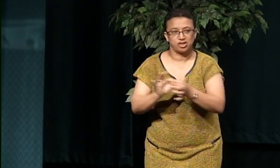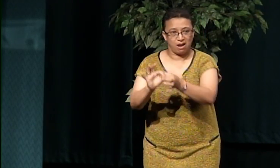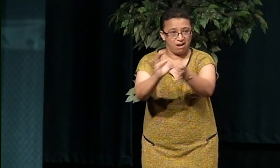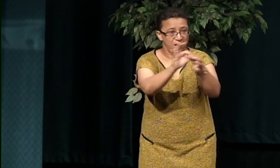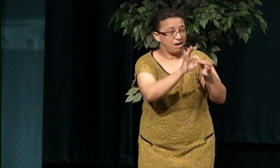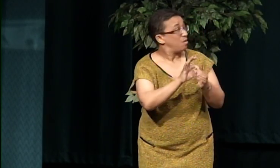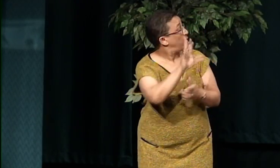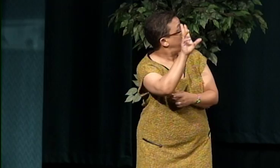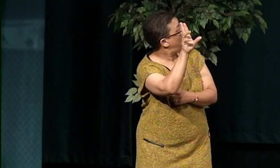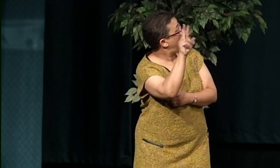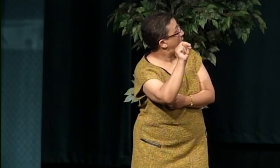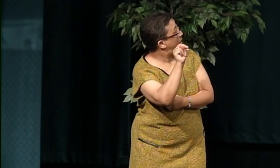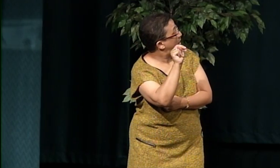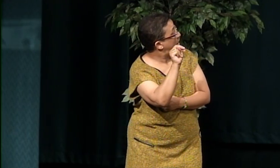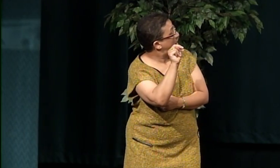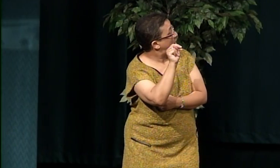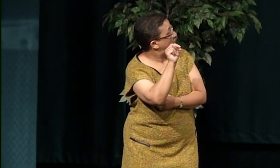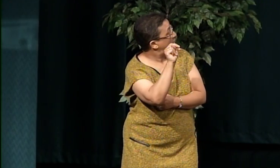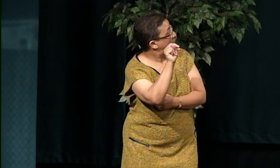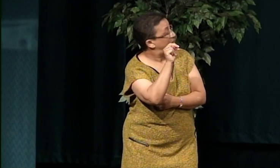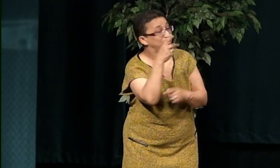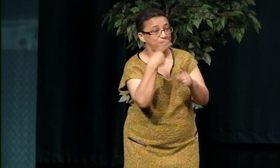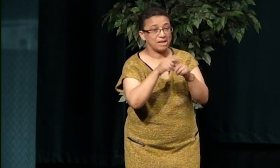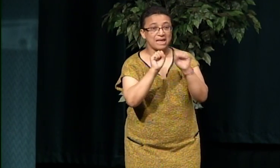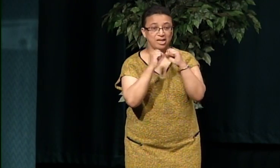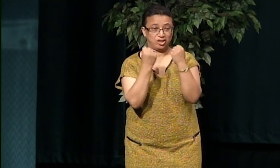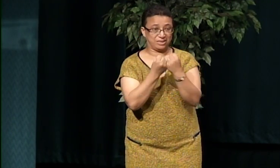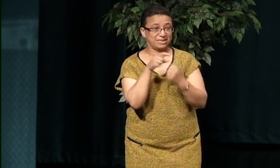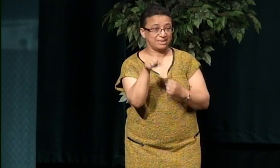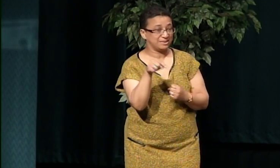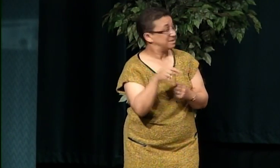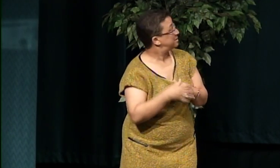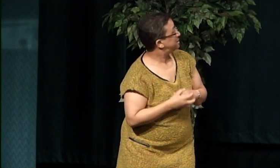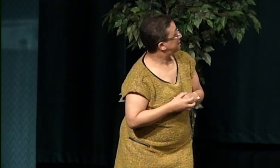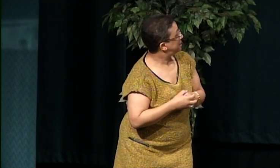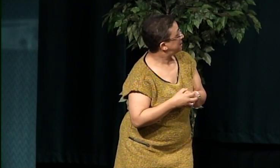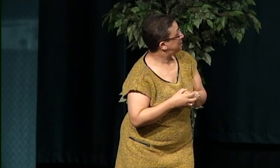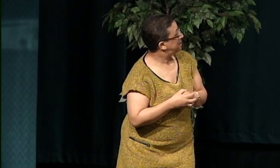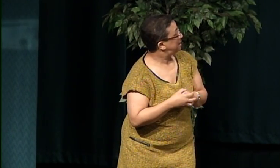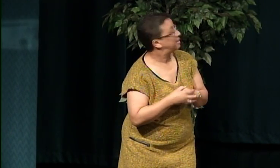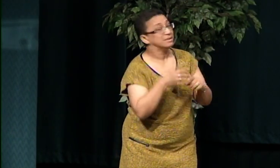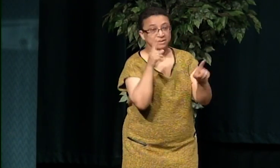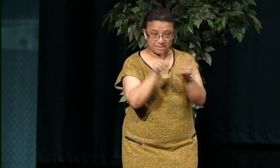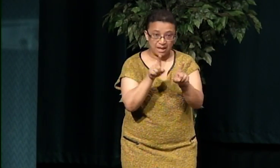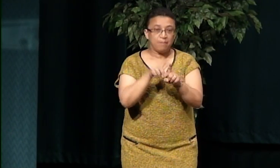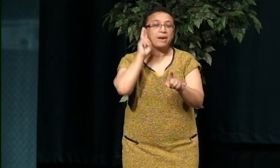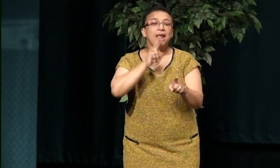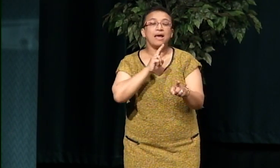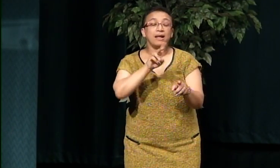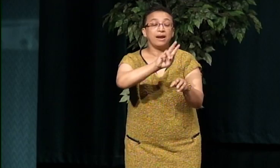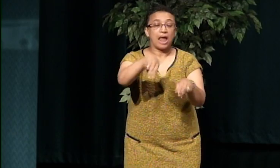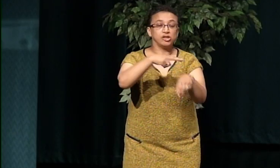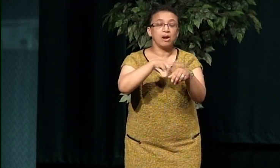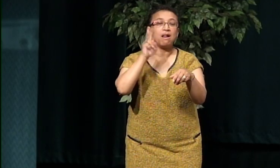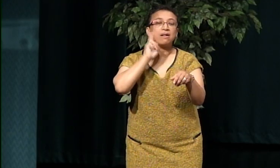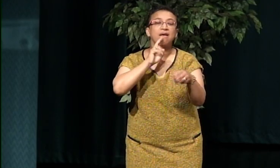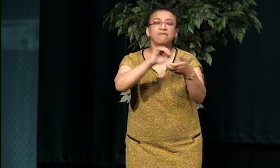and promotes deaf people through cooperation